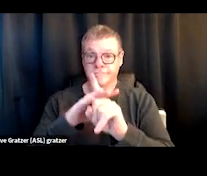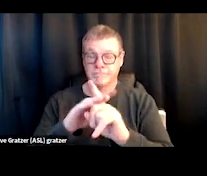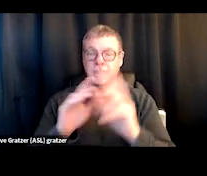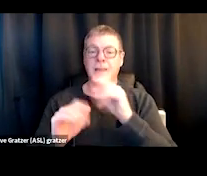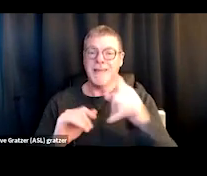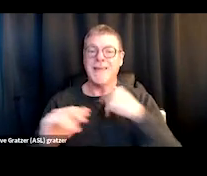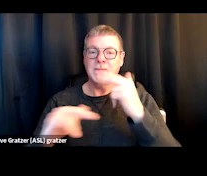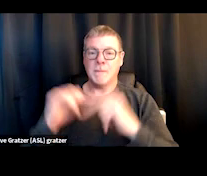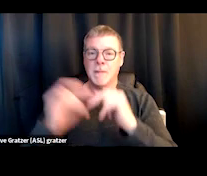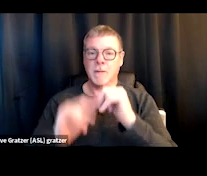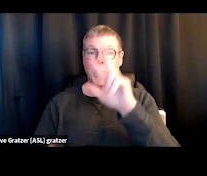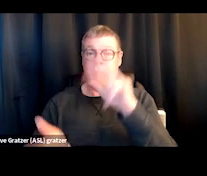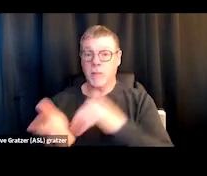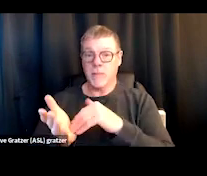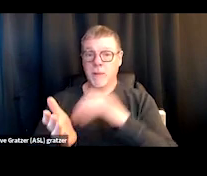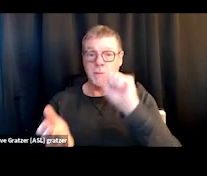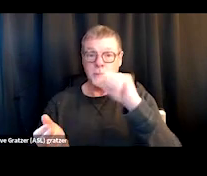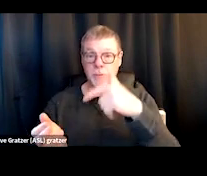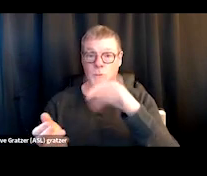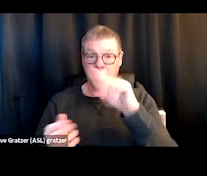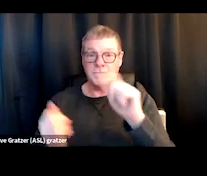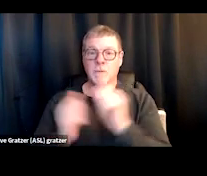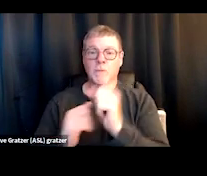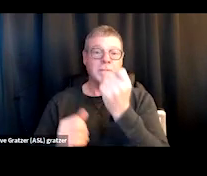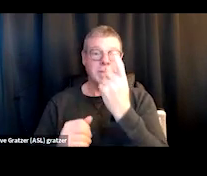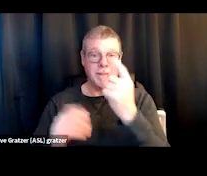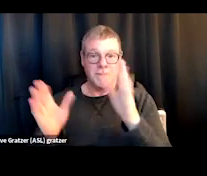this 3000 square foot building with 11 rooms. And I thought,